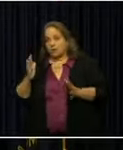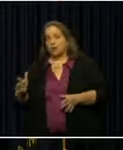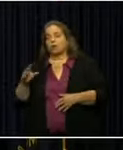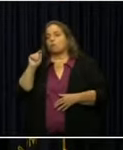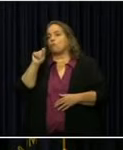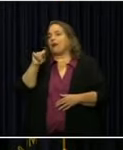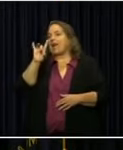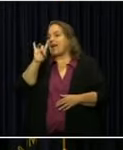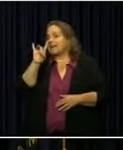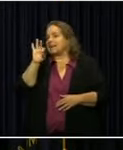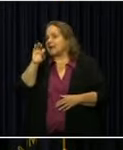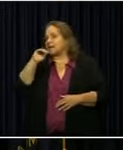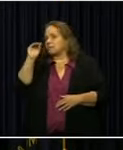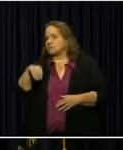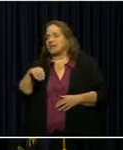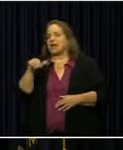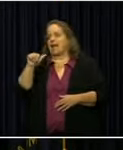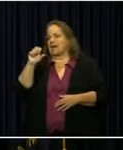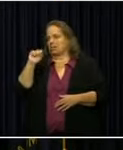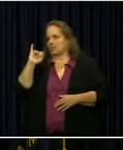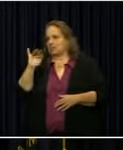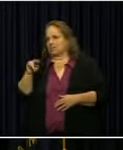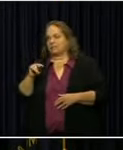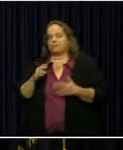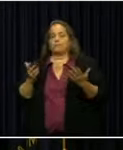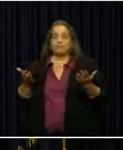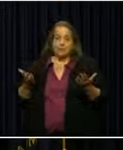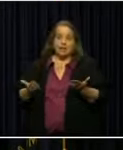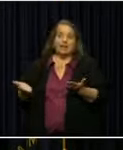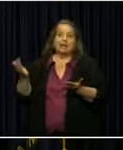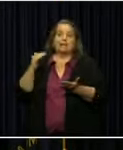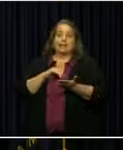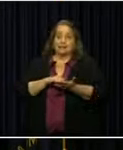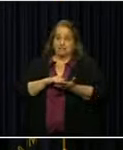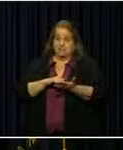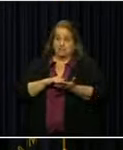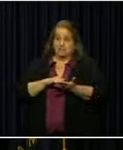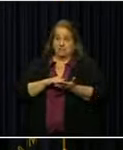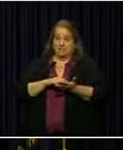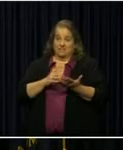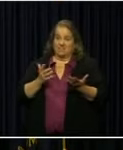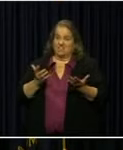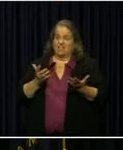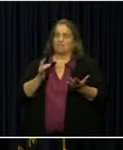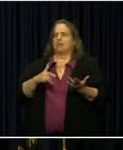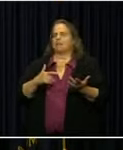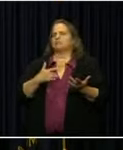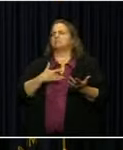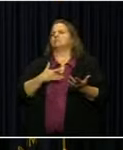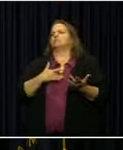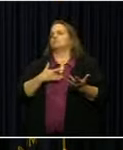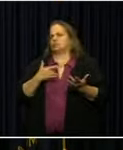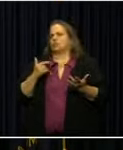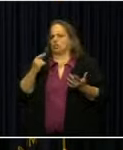WENT UP WONT STAFF SIDE, WE HATE THE FACT THAT -- ONE ON THE STAFF SIDE, WE HATE THAT AN